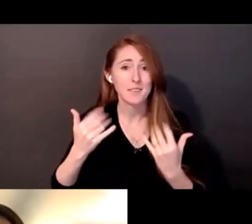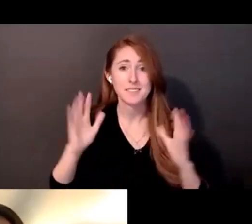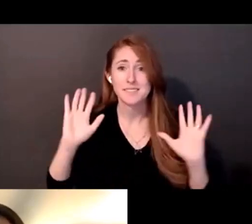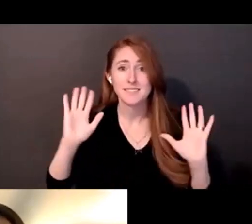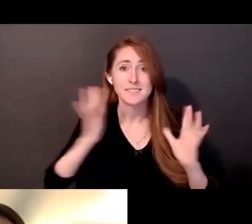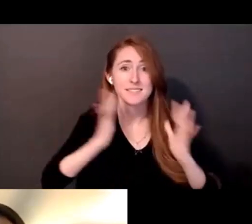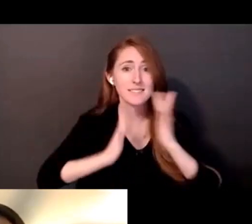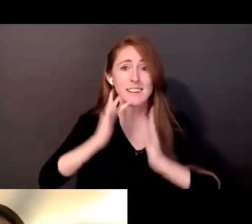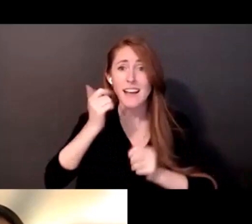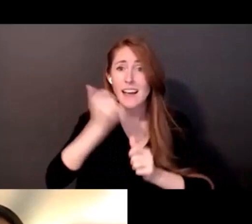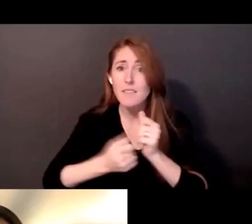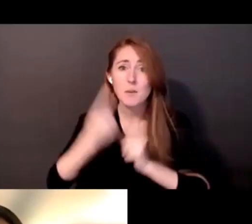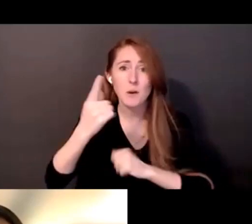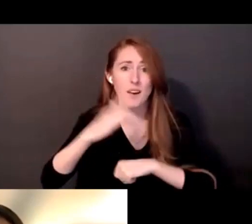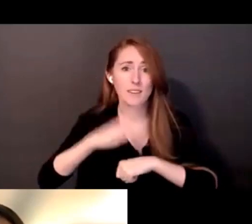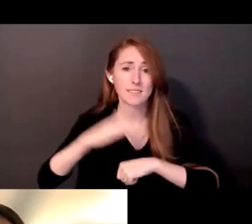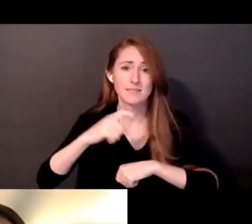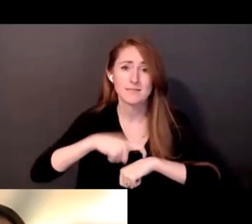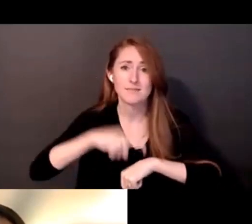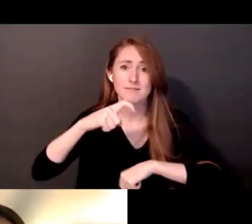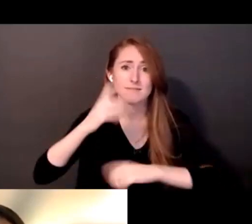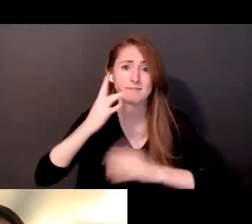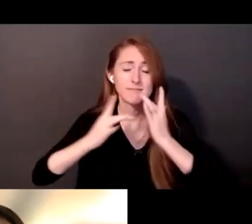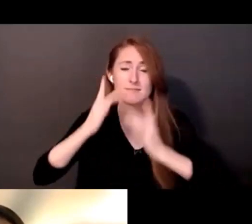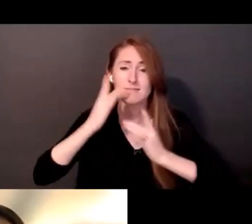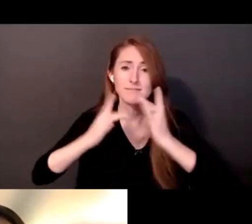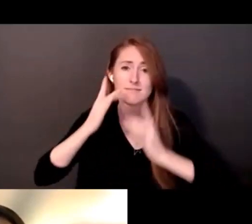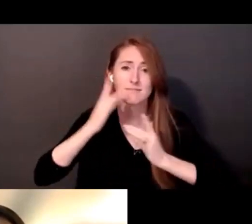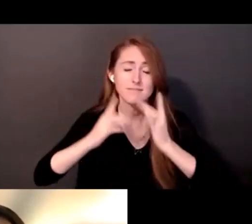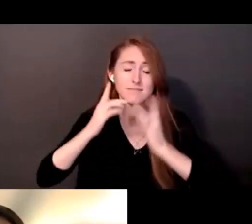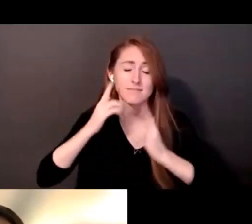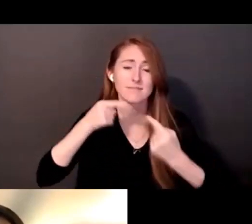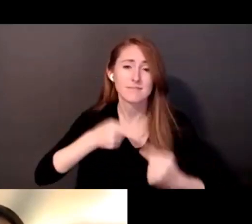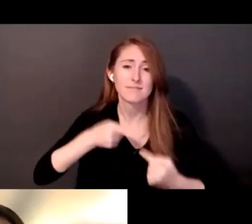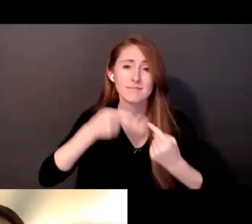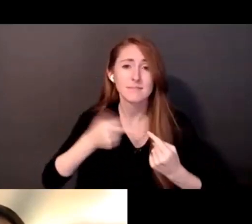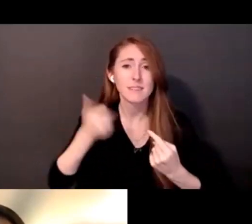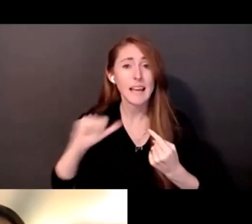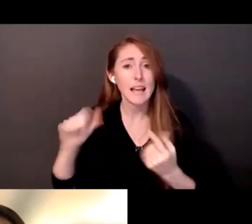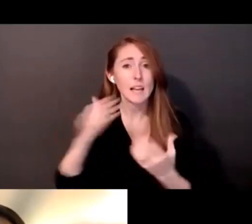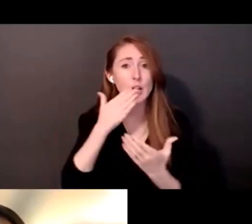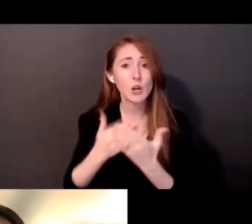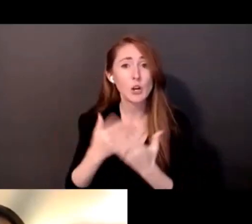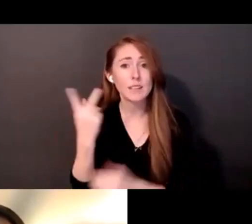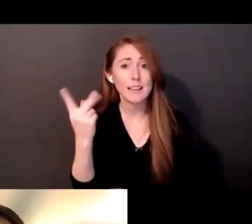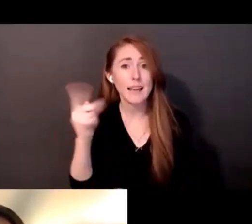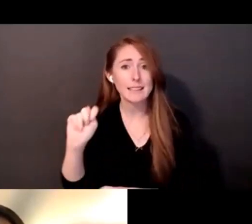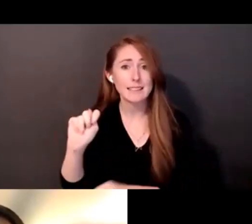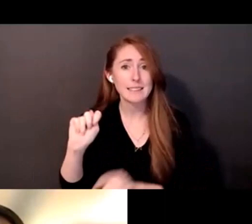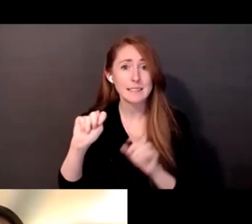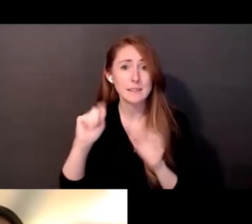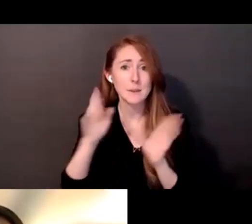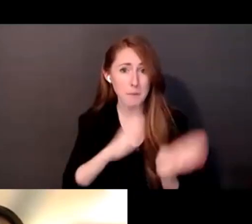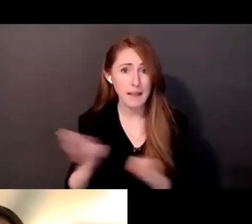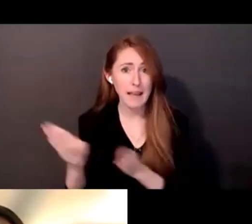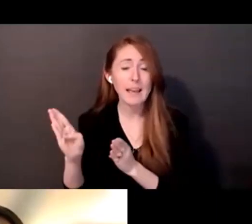So I think any good KTE plan, knowledge translation plan should have what those barriers are and ways